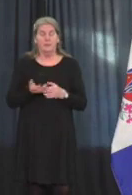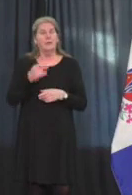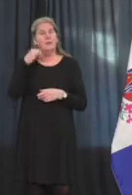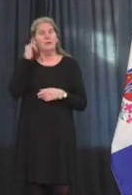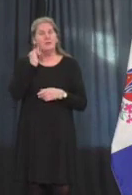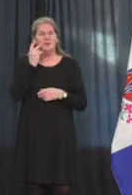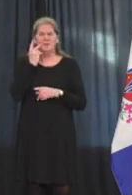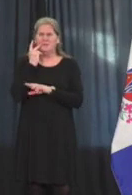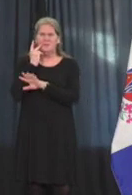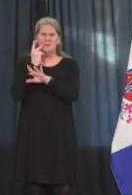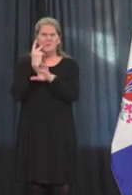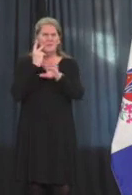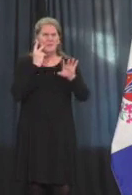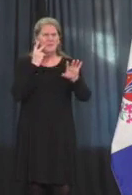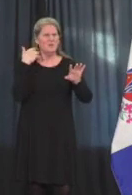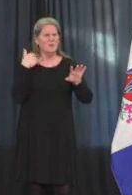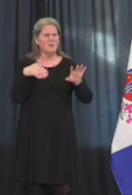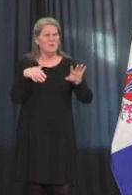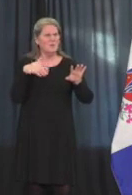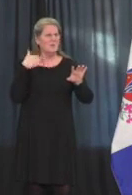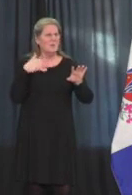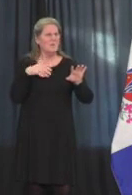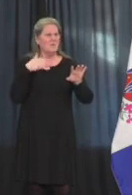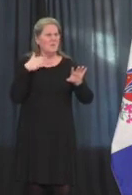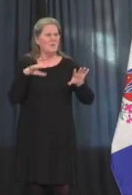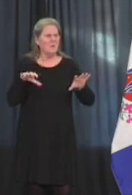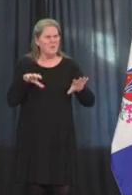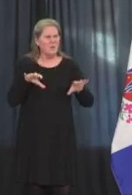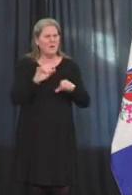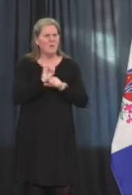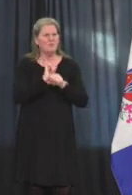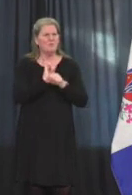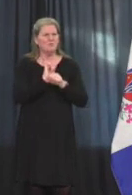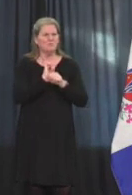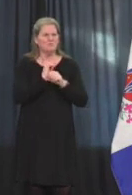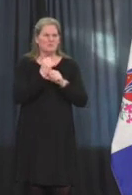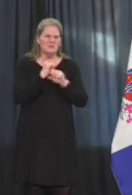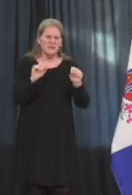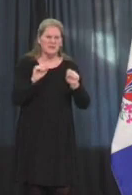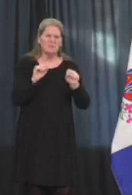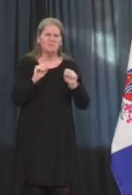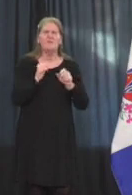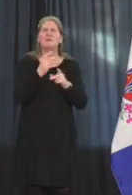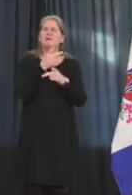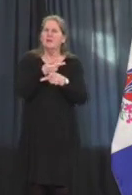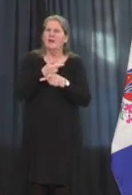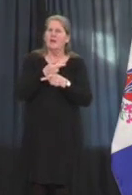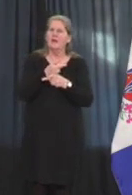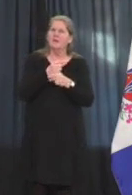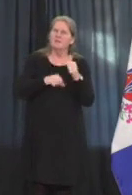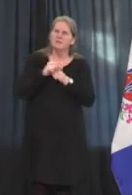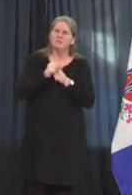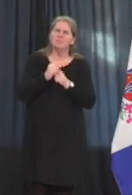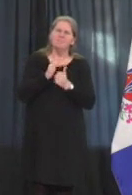WE'RE ALL WORKING TOGETHER TO KEEP EACH OTHER SAFE. TAKE CARE OF EACH OTHER. PLEASE BE KIND.